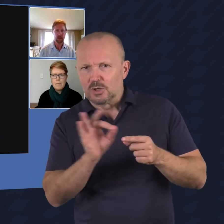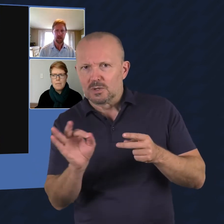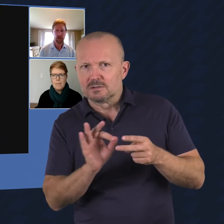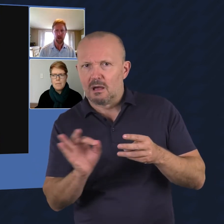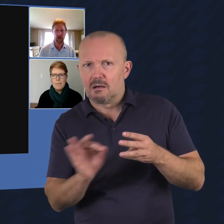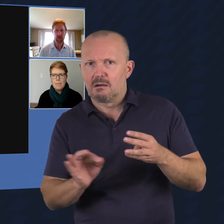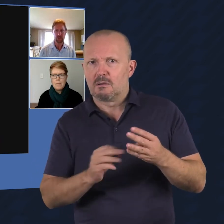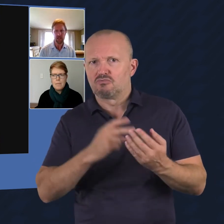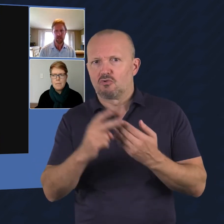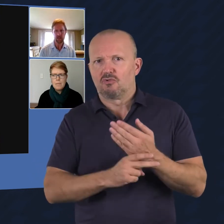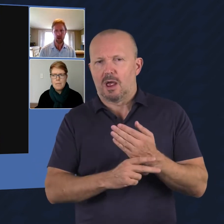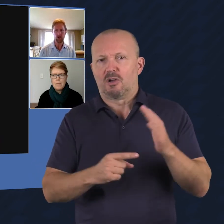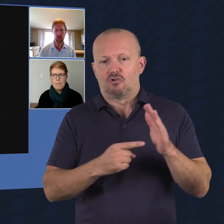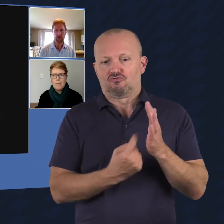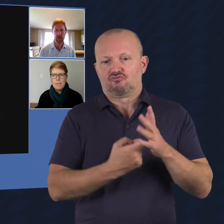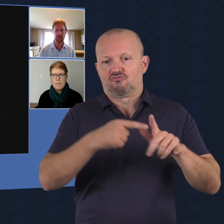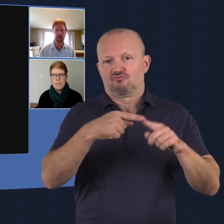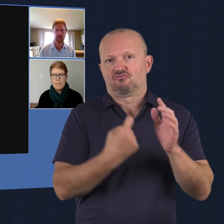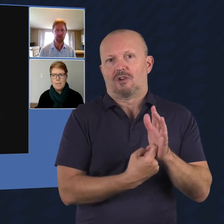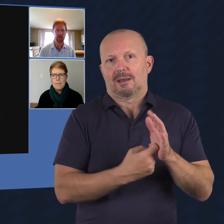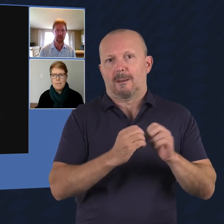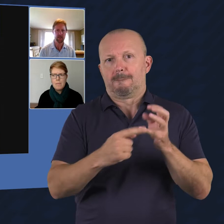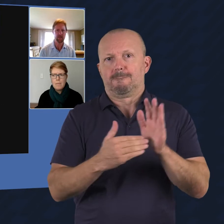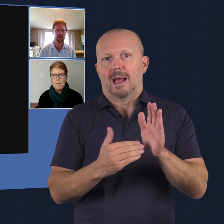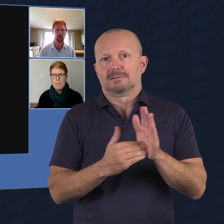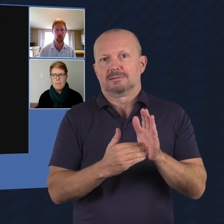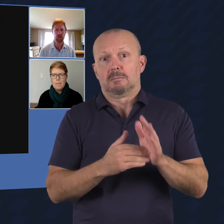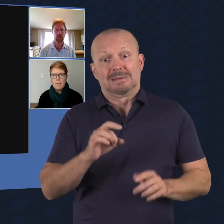Around 10 years ago when buzz ceased being actively supported,